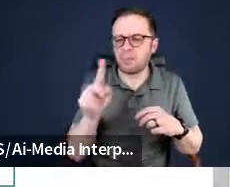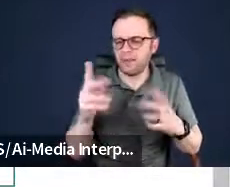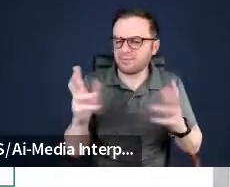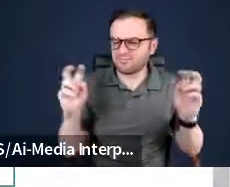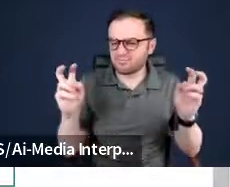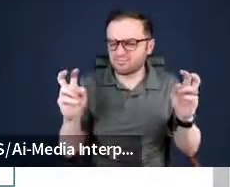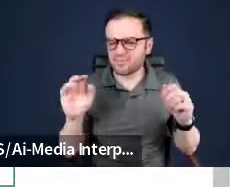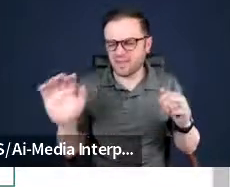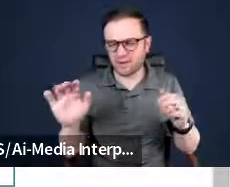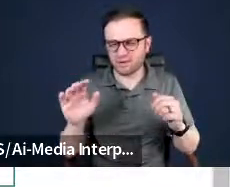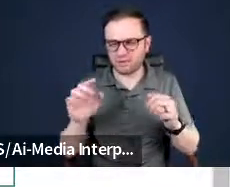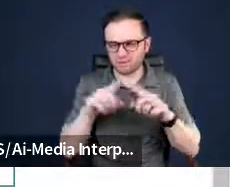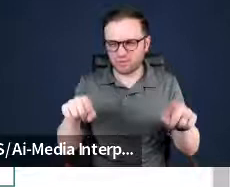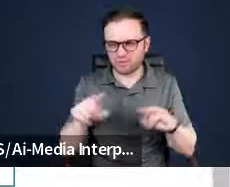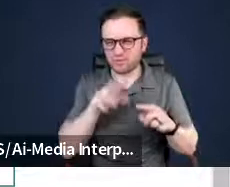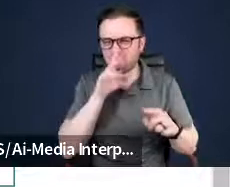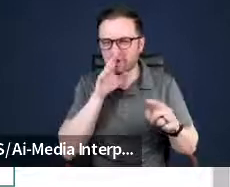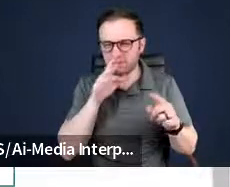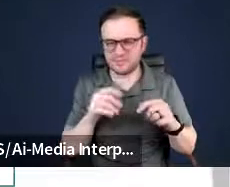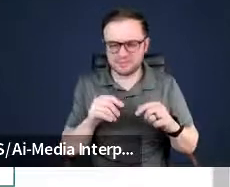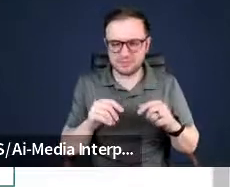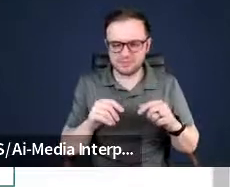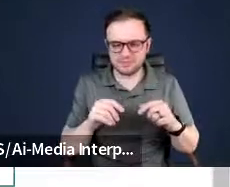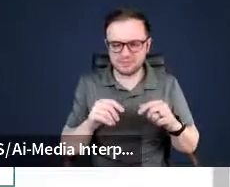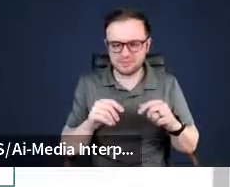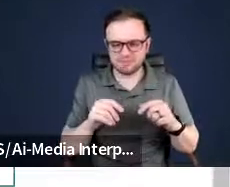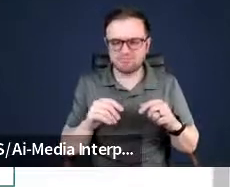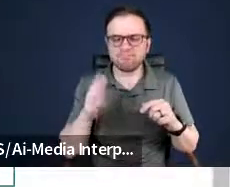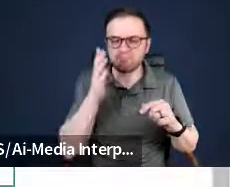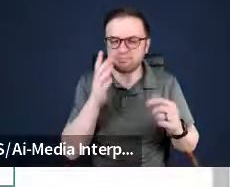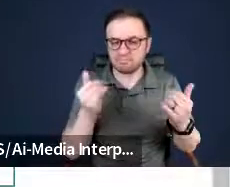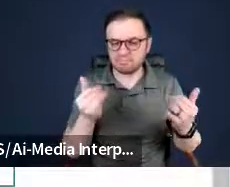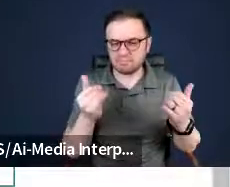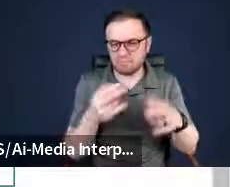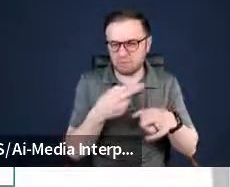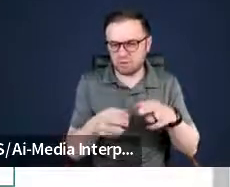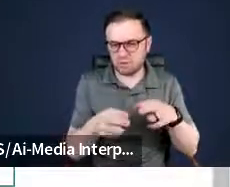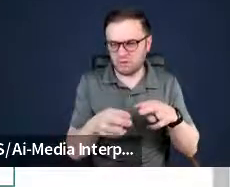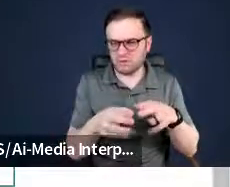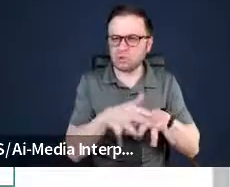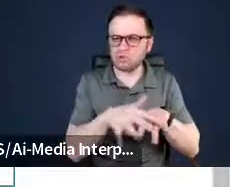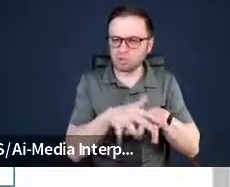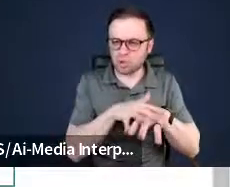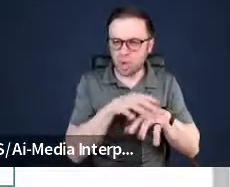, TalkBack is usually the screen reader available. And I will take a minute